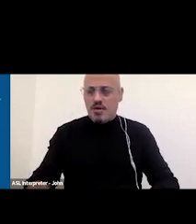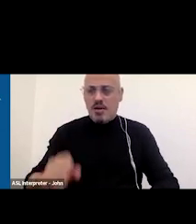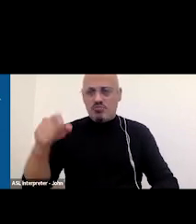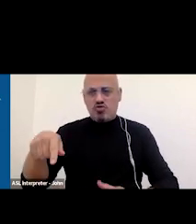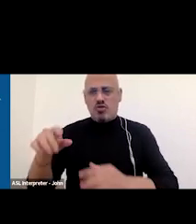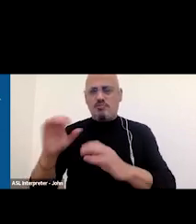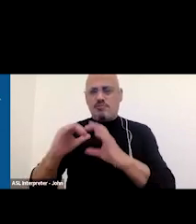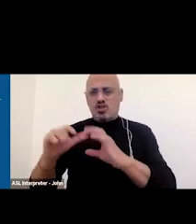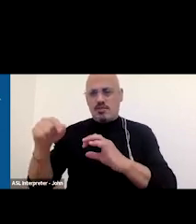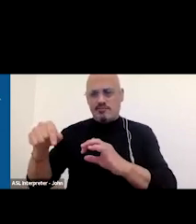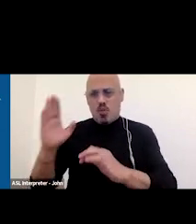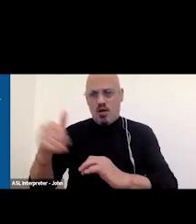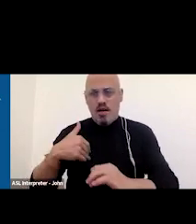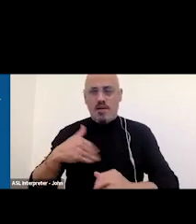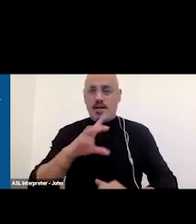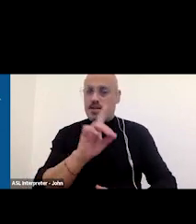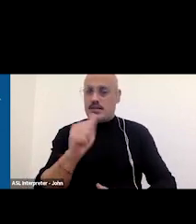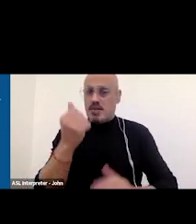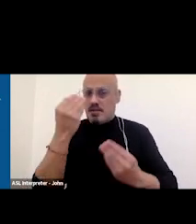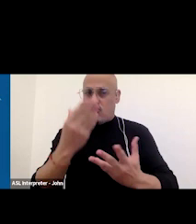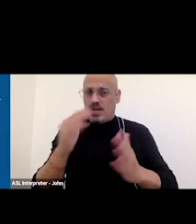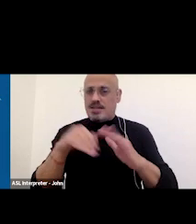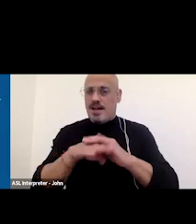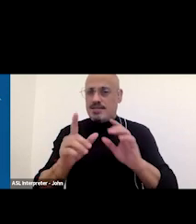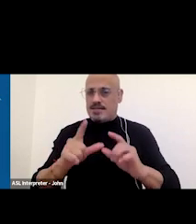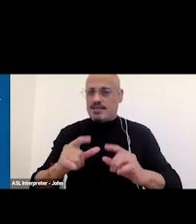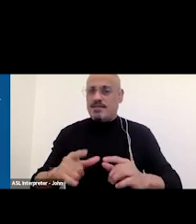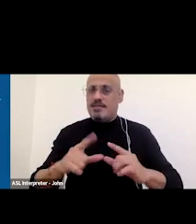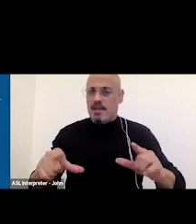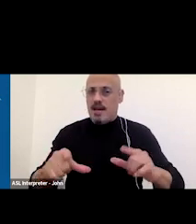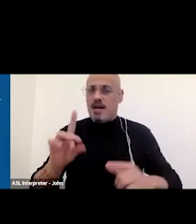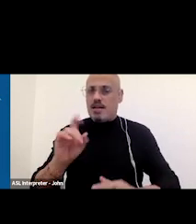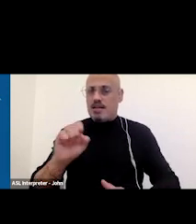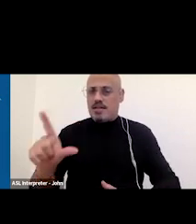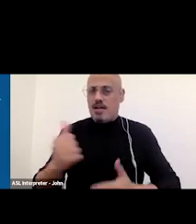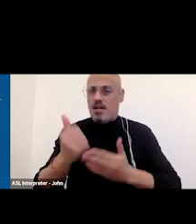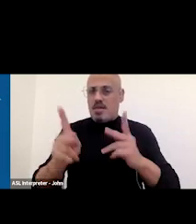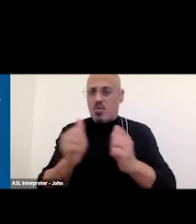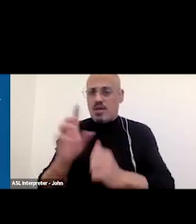The Disability Information and Access Line, DIAL, helps people with disabilities get connected